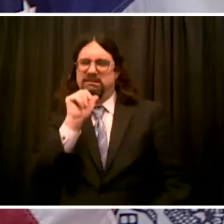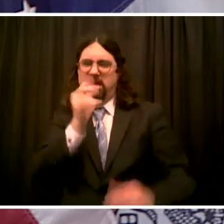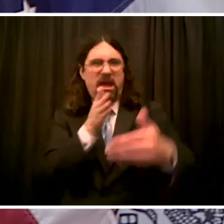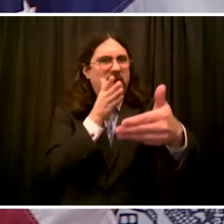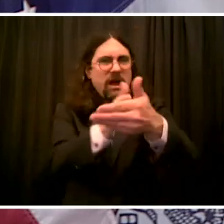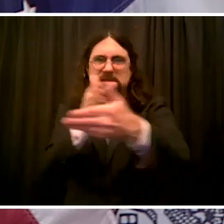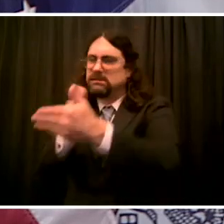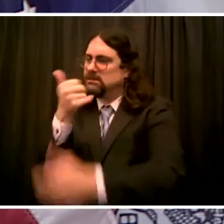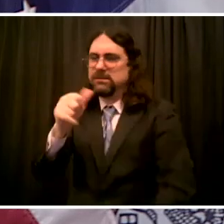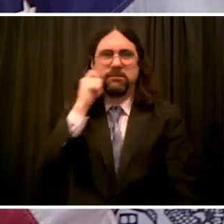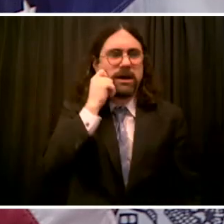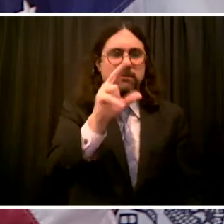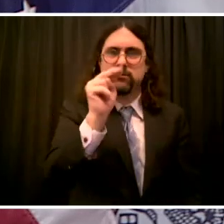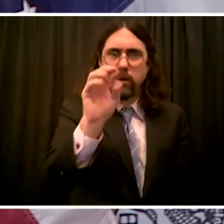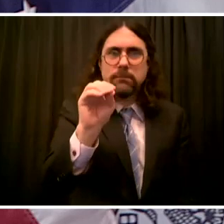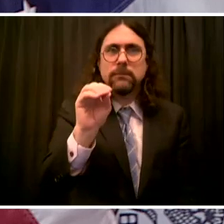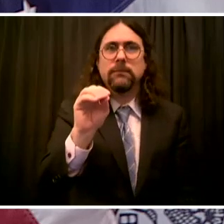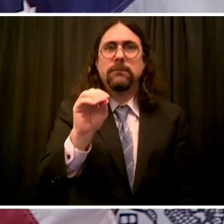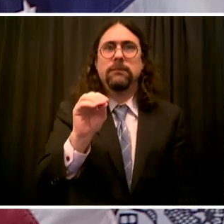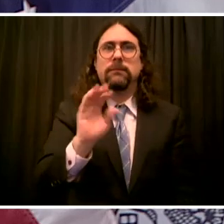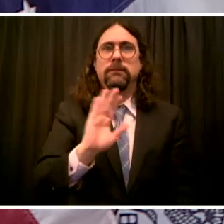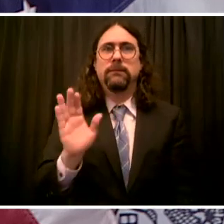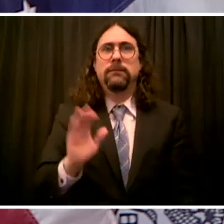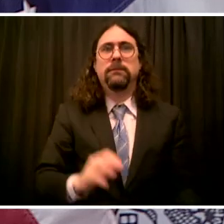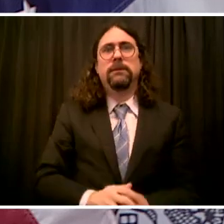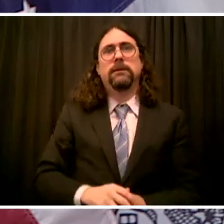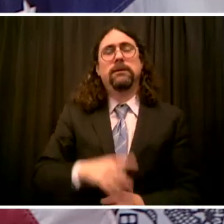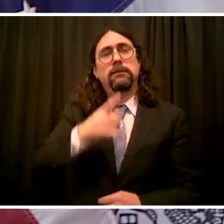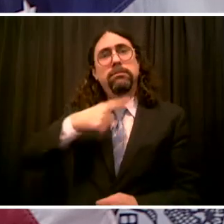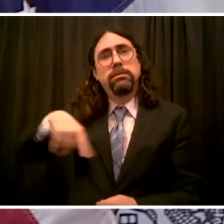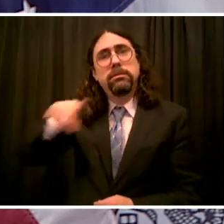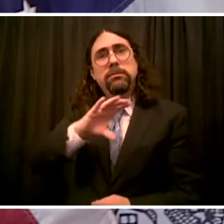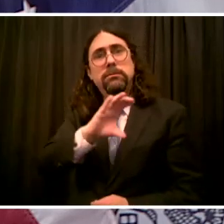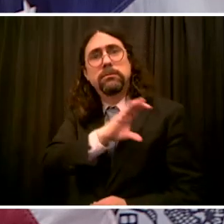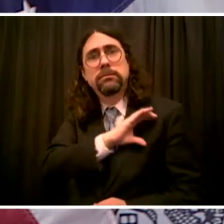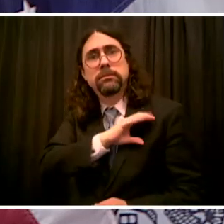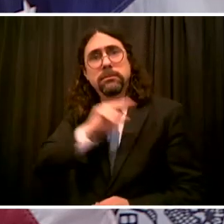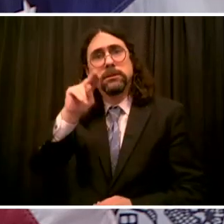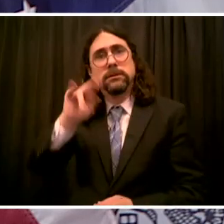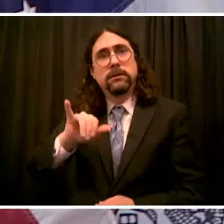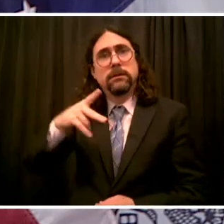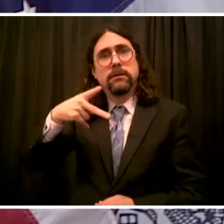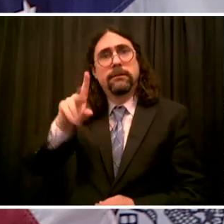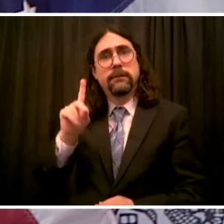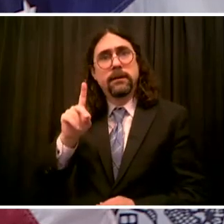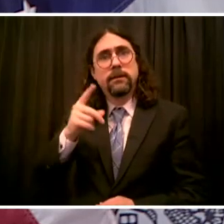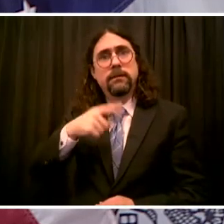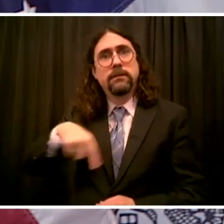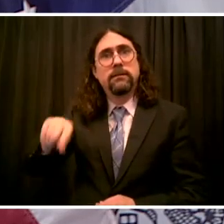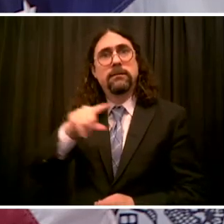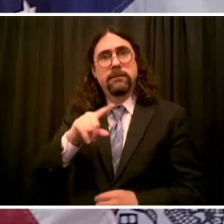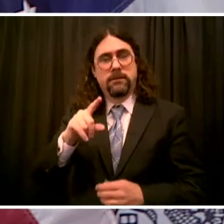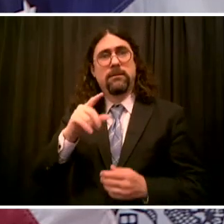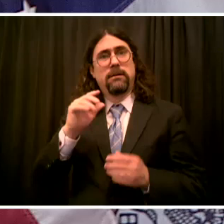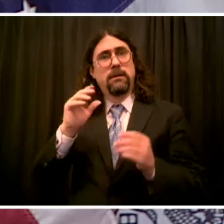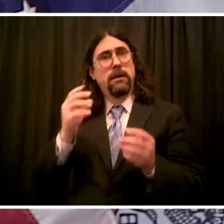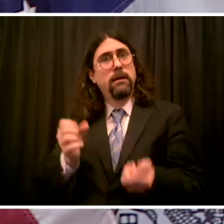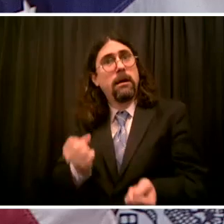FROM THE TRUTH. LET'S REMEMBER, WE'RE A